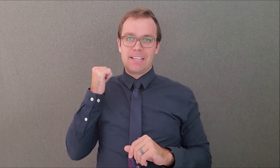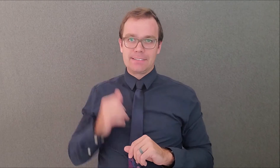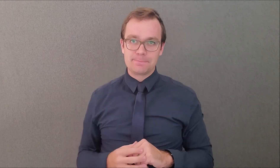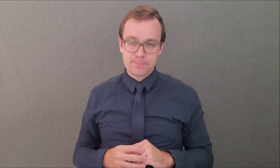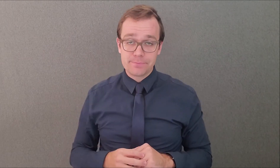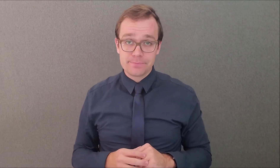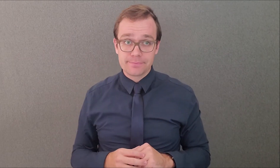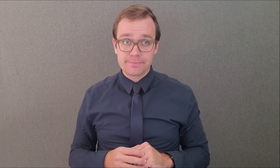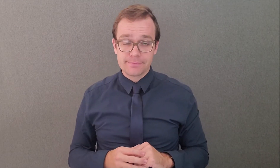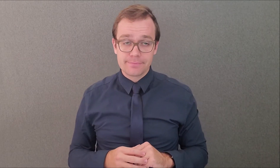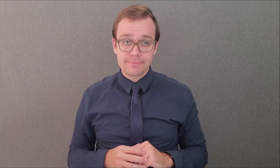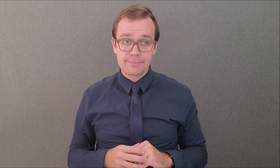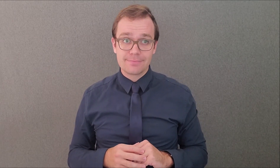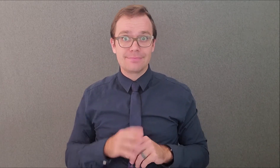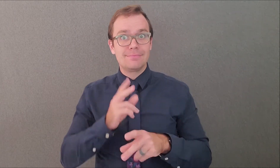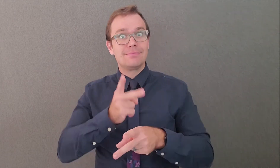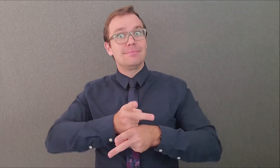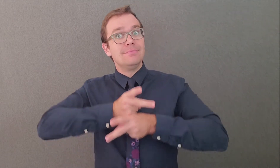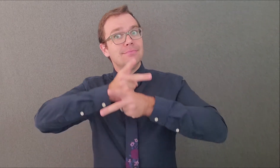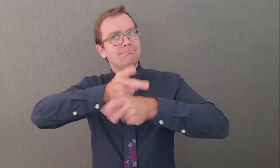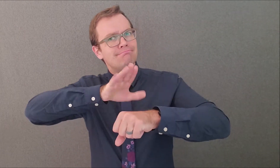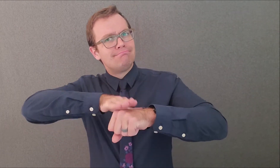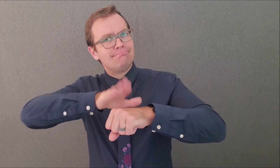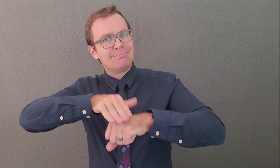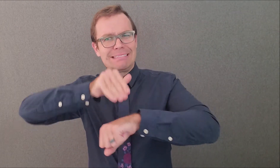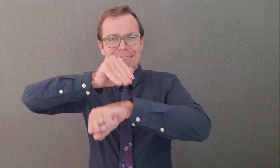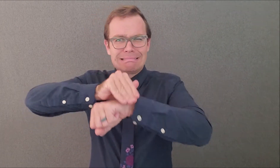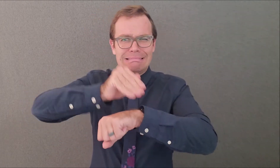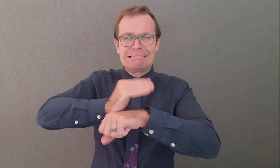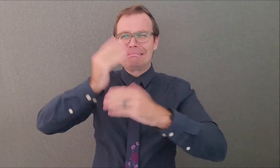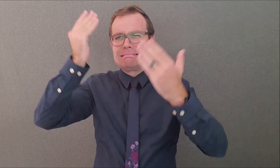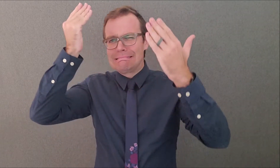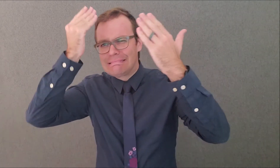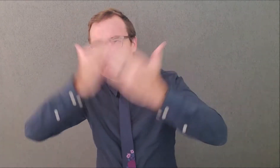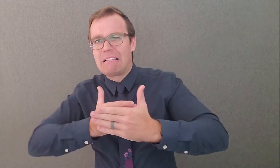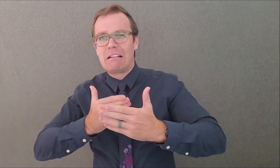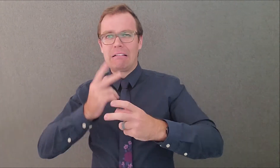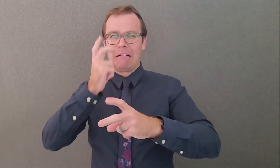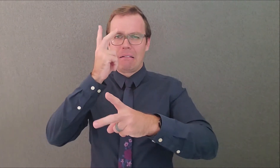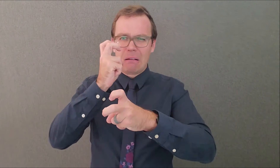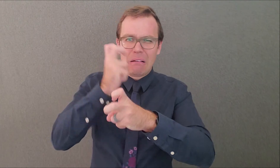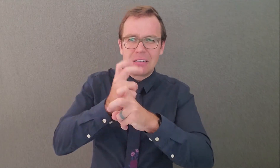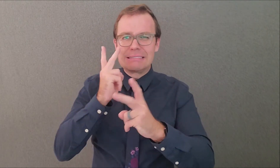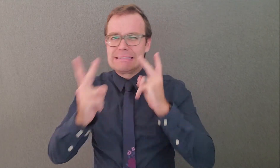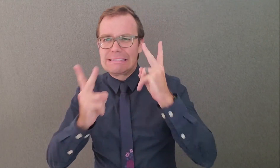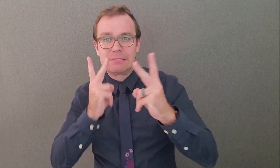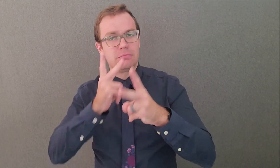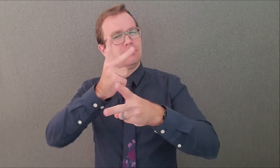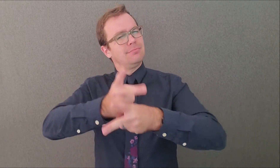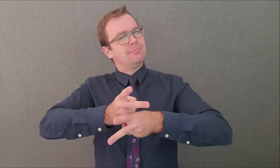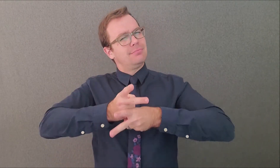Be especially cautious driving at night when it is harder to recognize flood dangers.